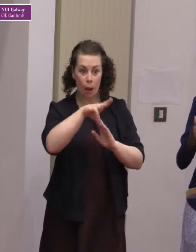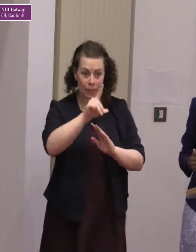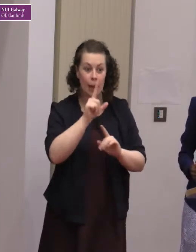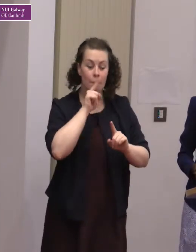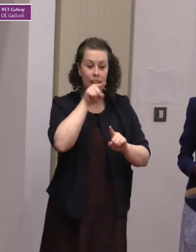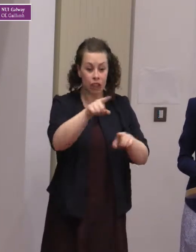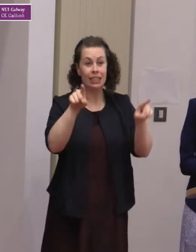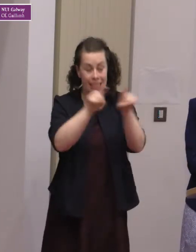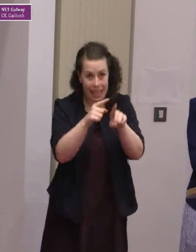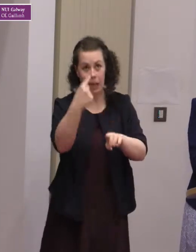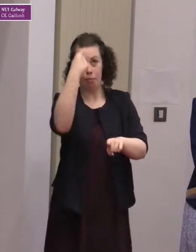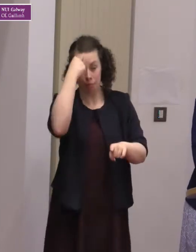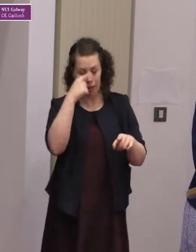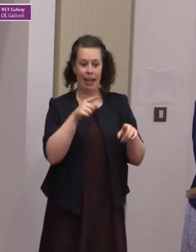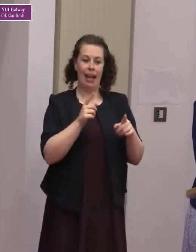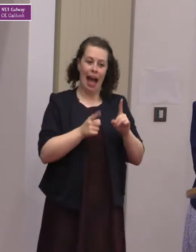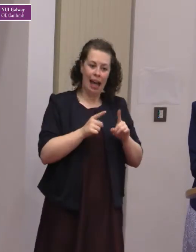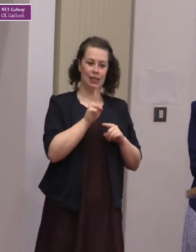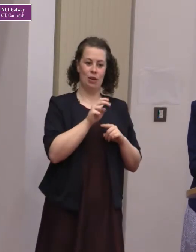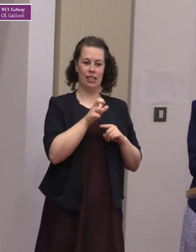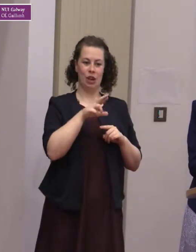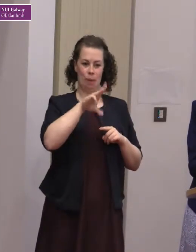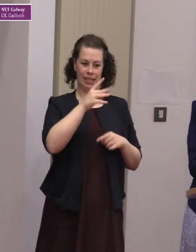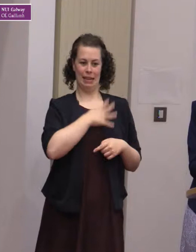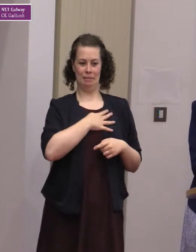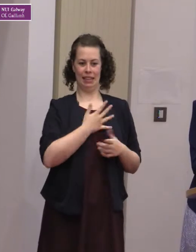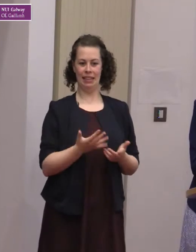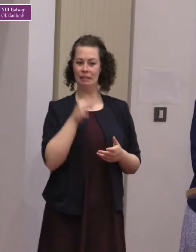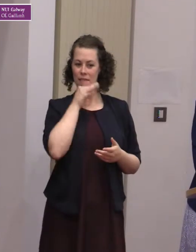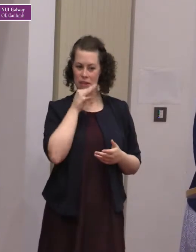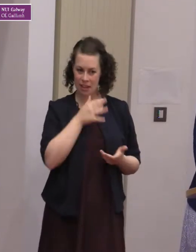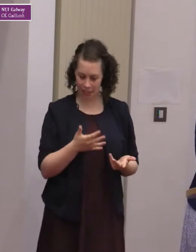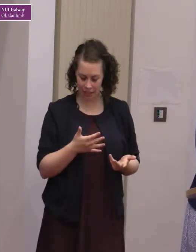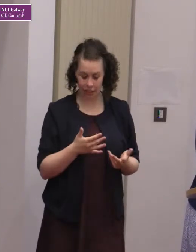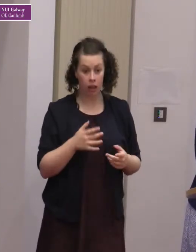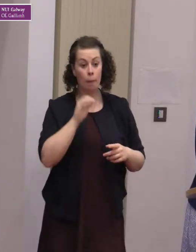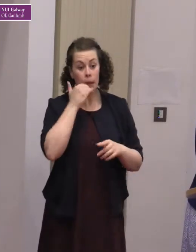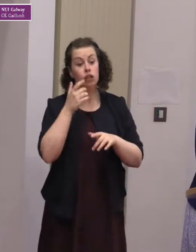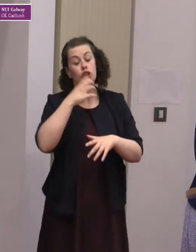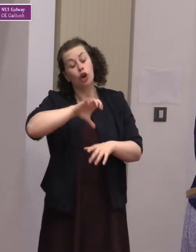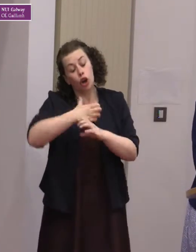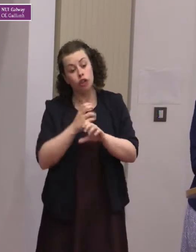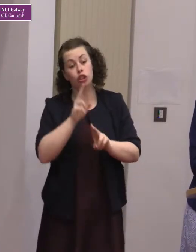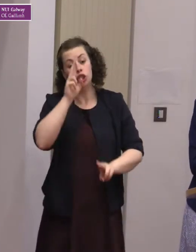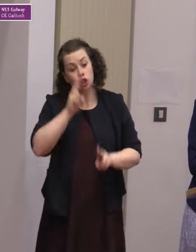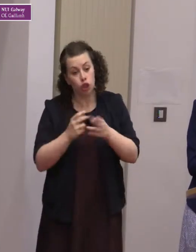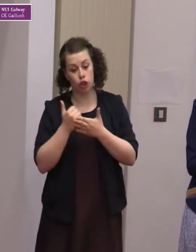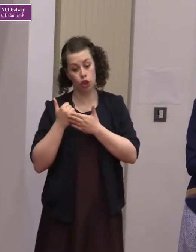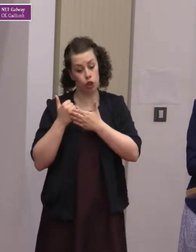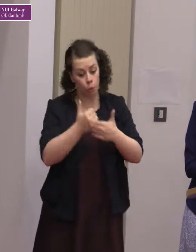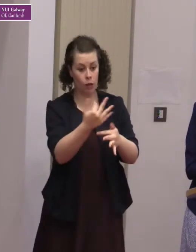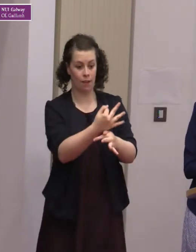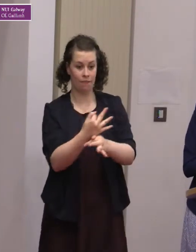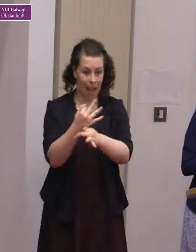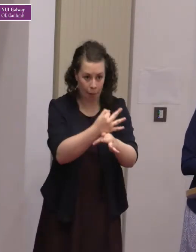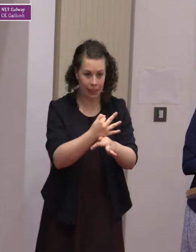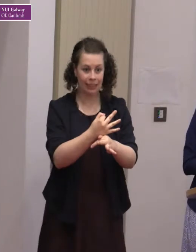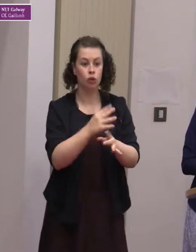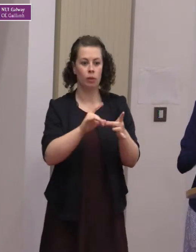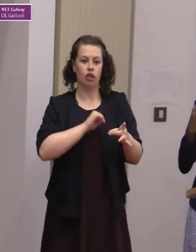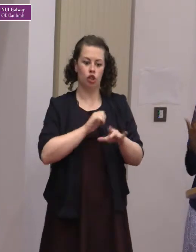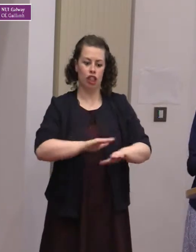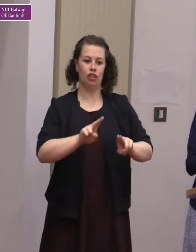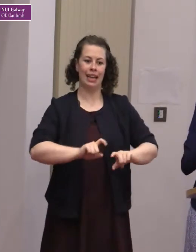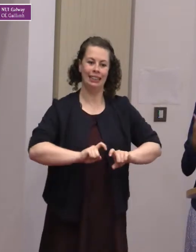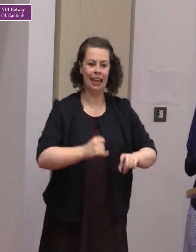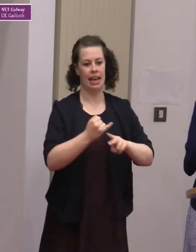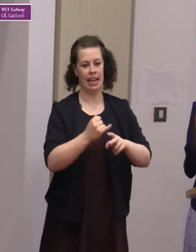The committee is saying that given help to raise children in the family home.